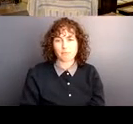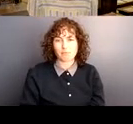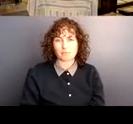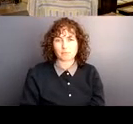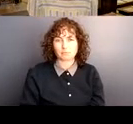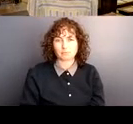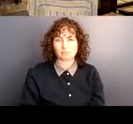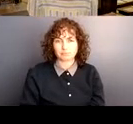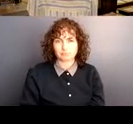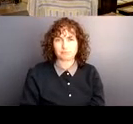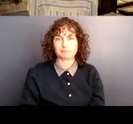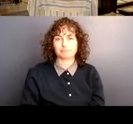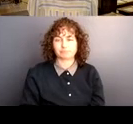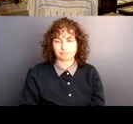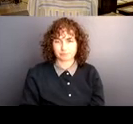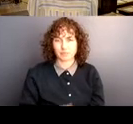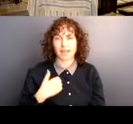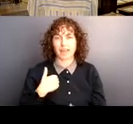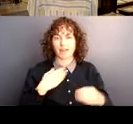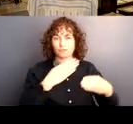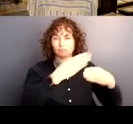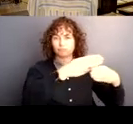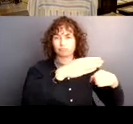There are invisible divisions between each working space.